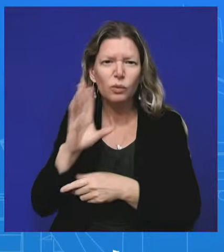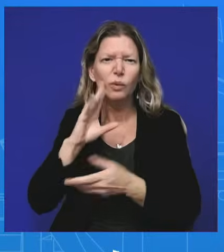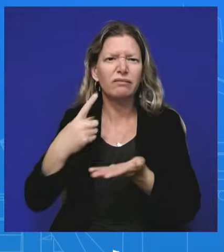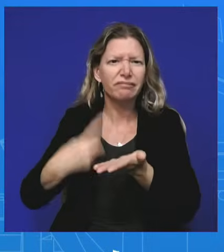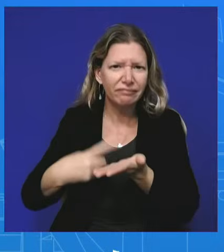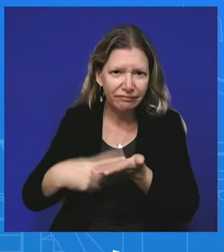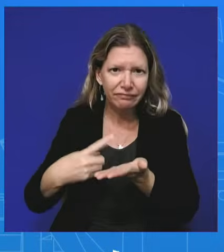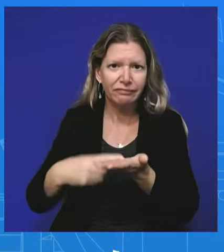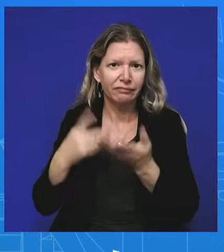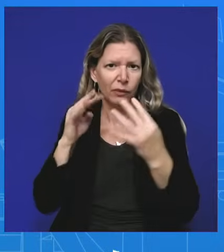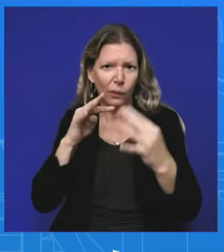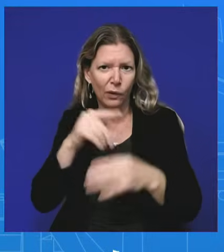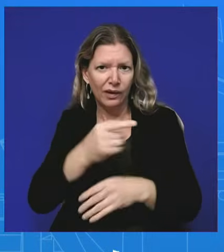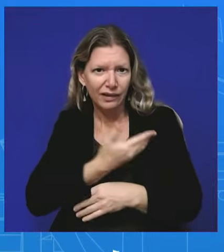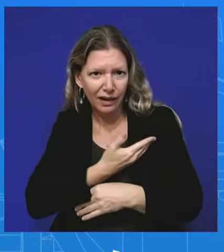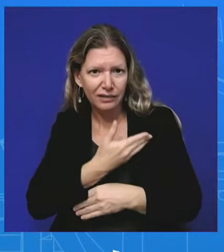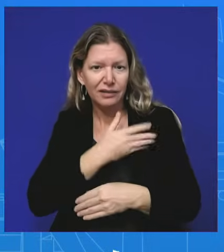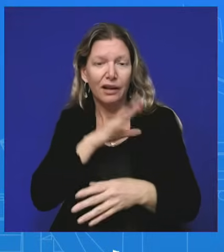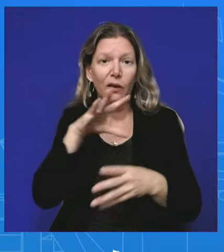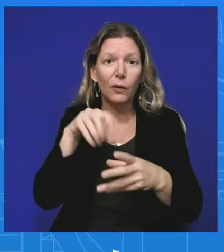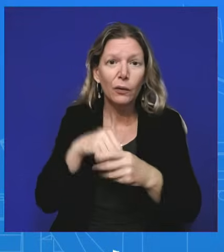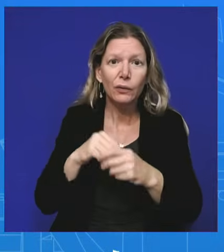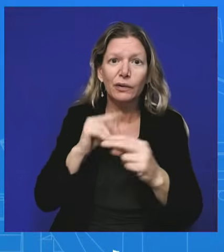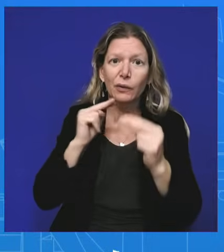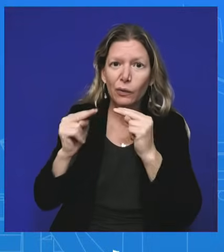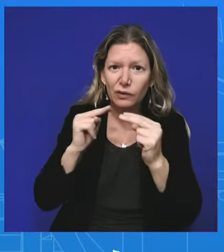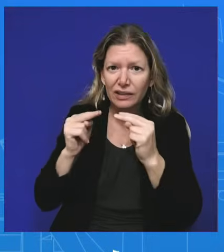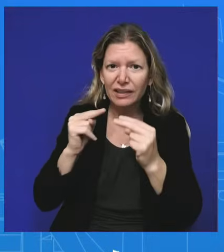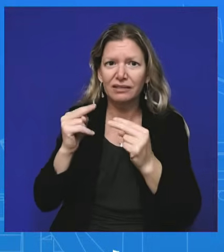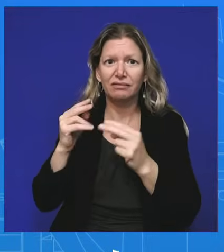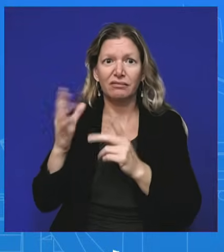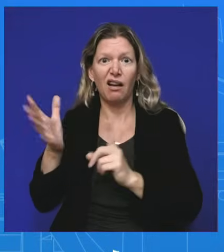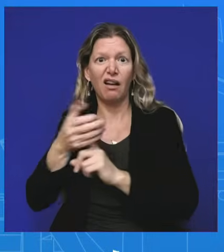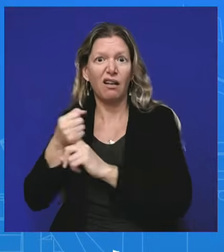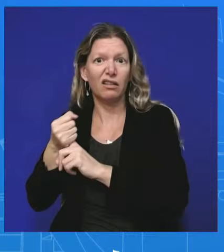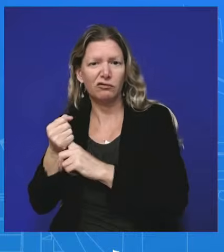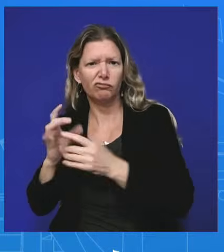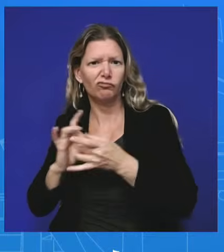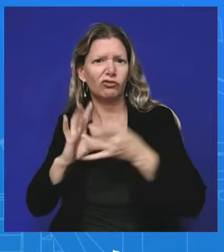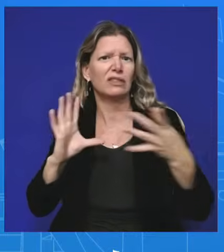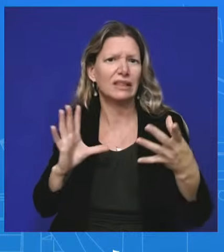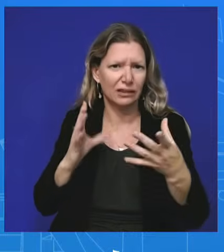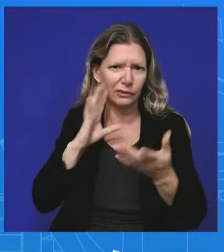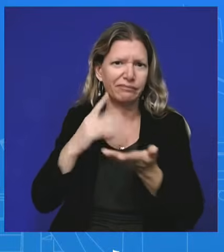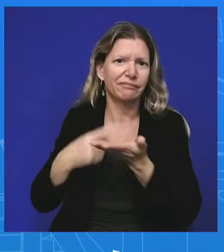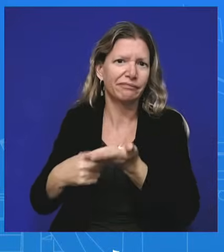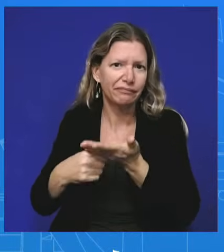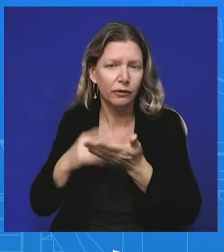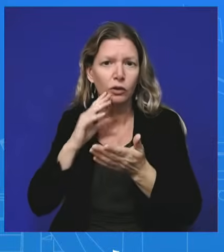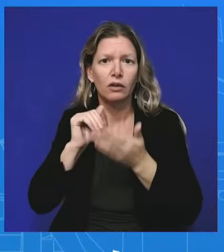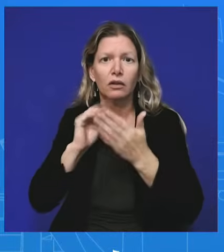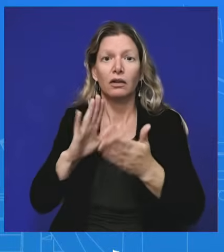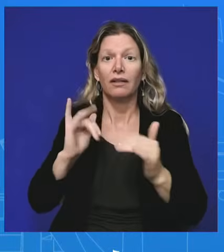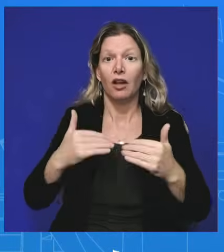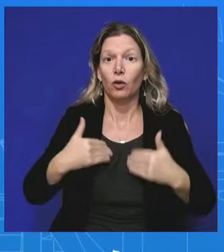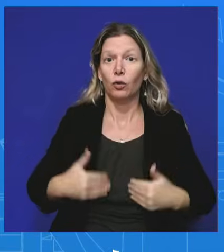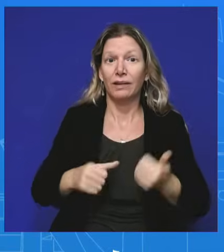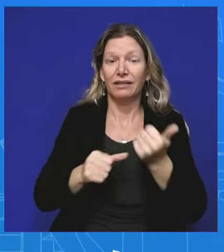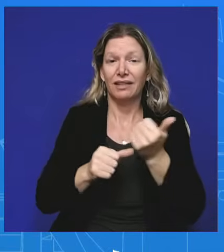enduring defeat of Hamas through both military pressure and a political plan. Ms. Jean-Pierre: Go ahead, M.J. The Press: Thanks, Karine. Thanks, Admiral.